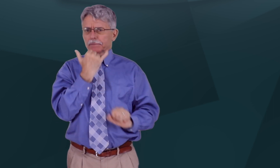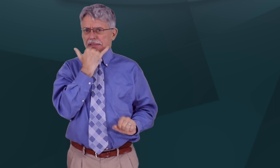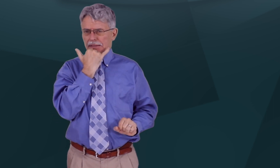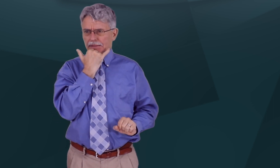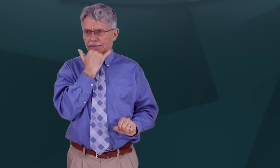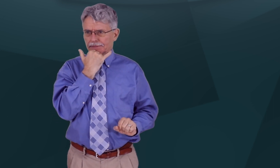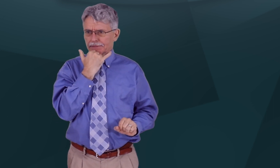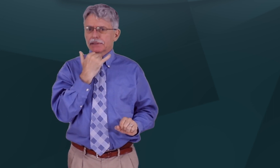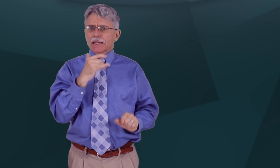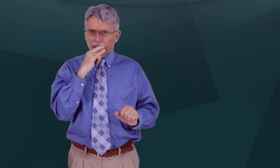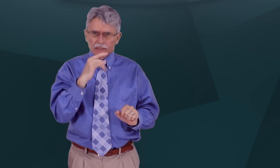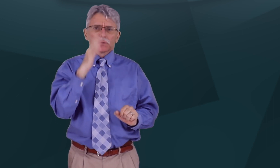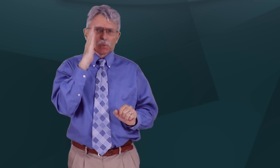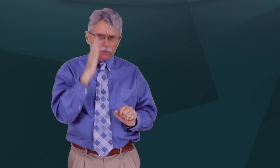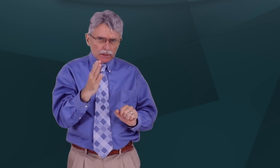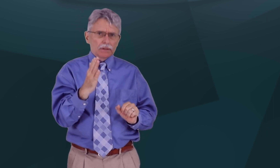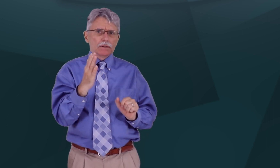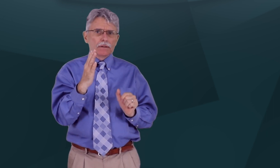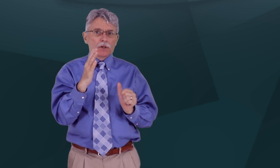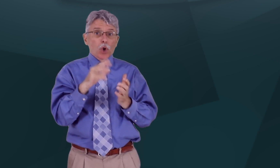Yes, children are going to make mistakes.